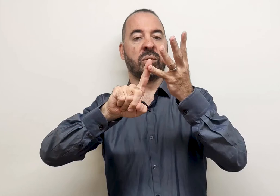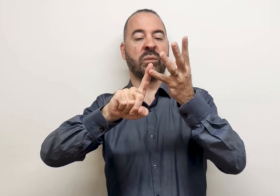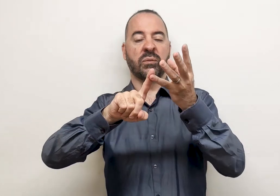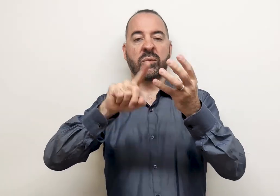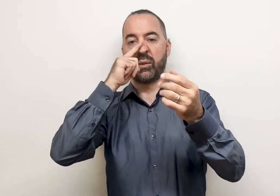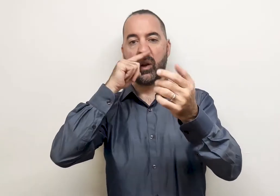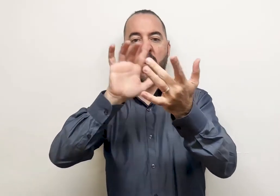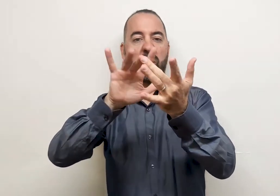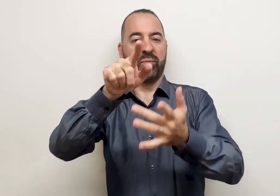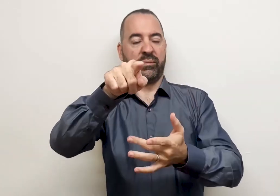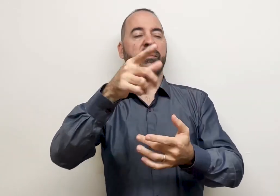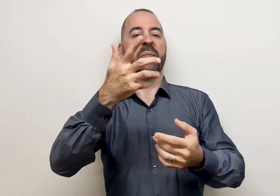so people can contact you.